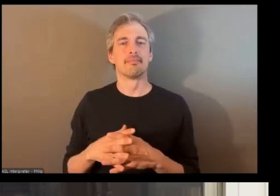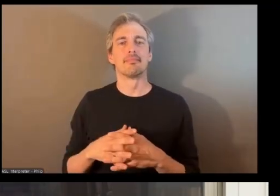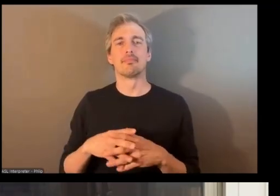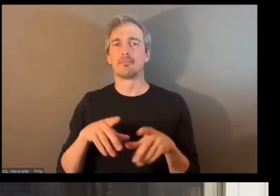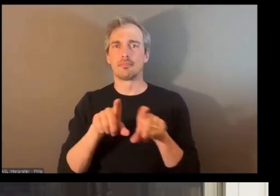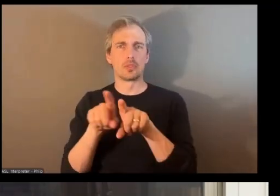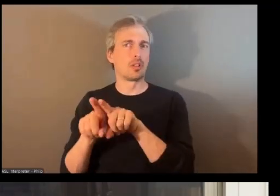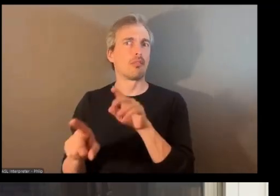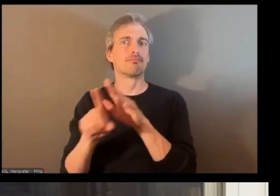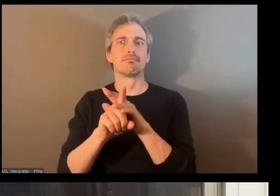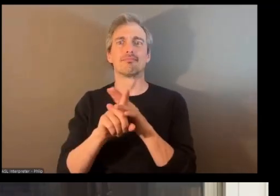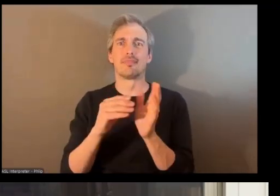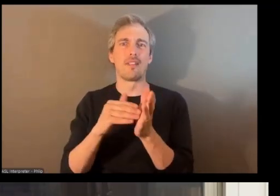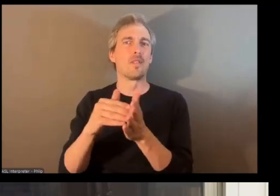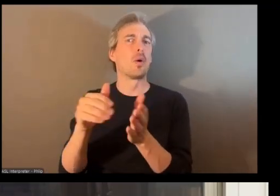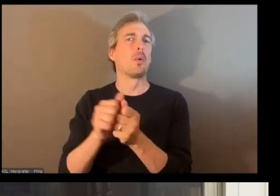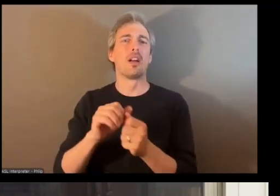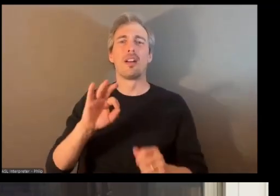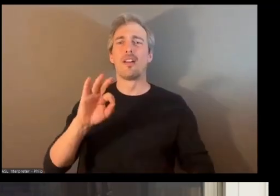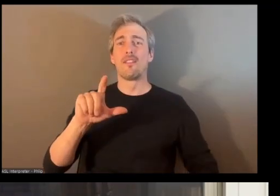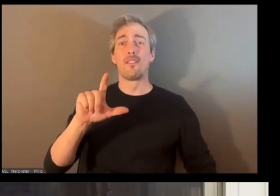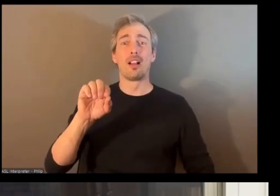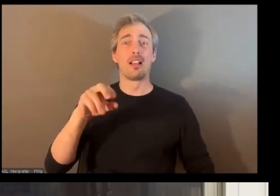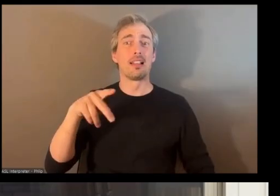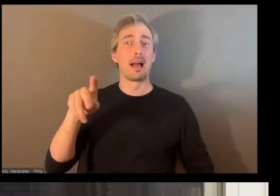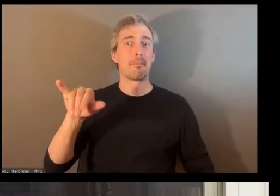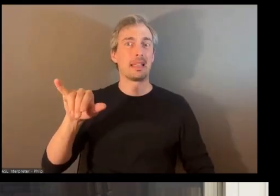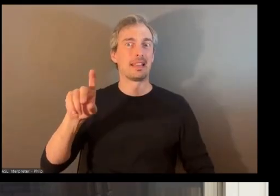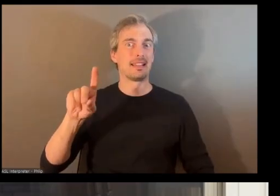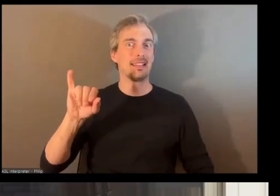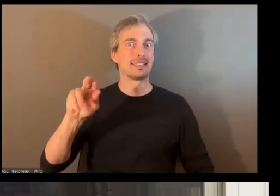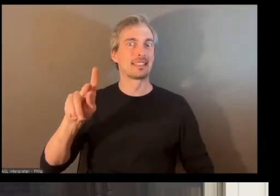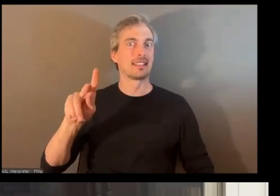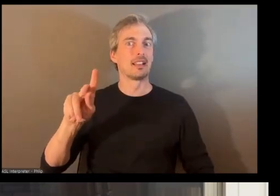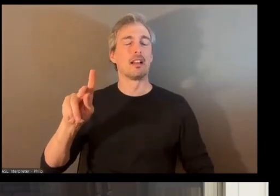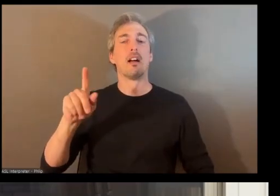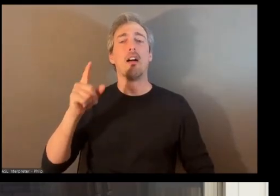Right? And it's not a question of the language proficiency, but also